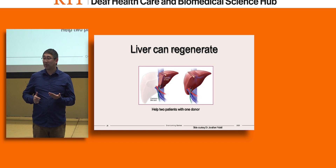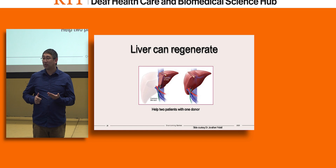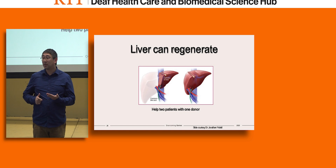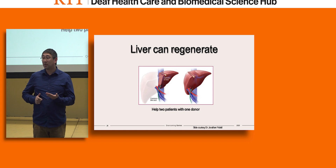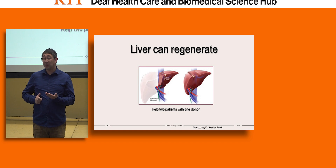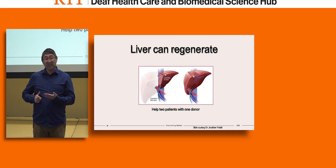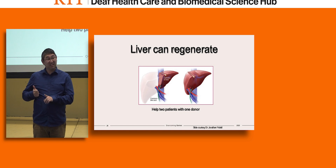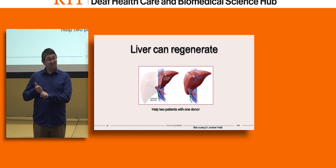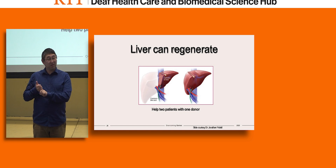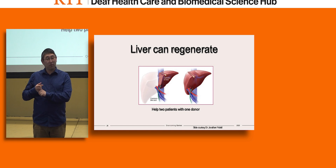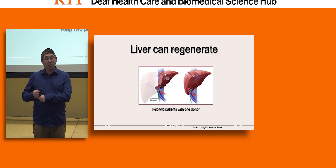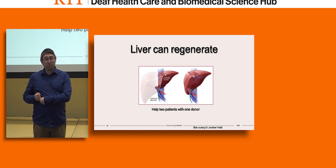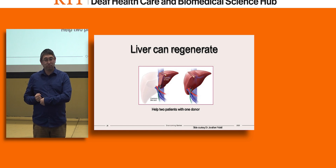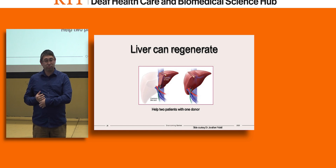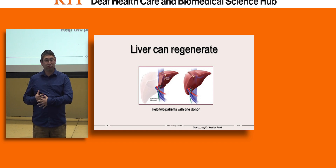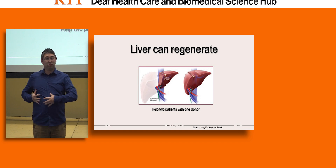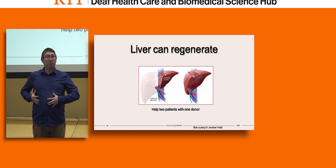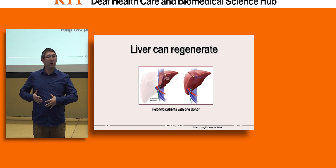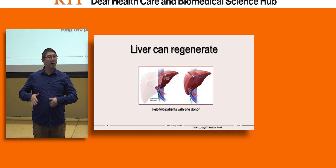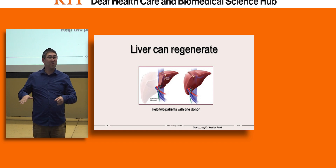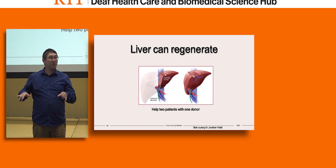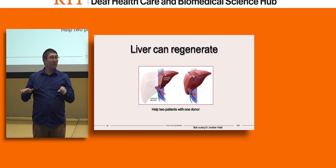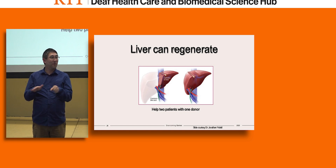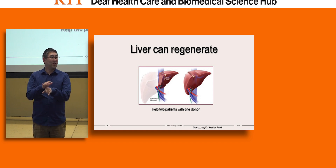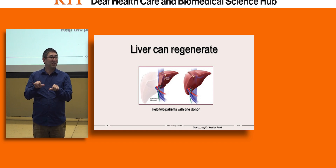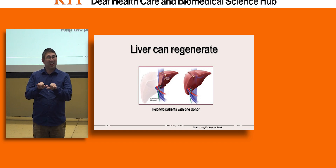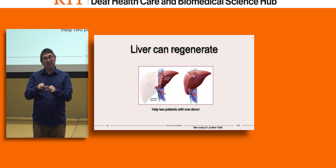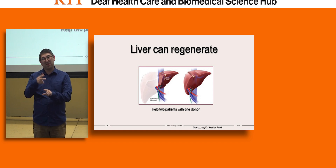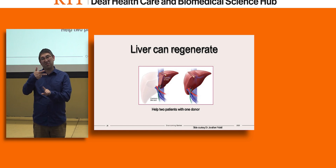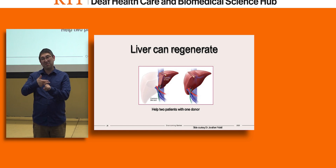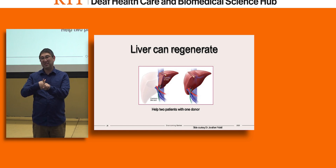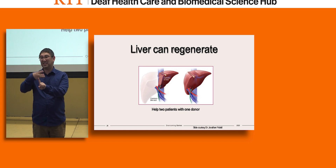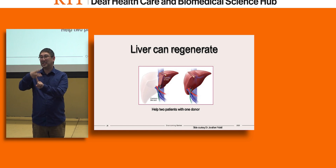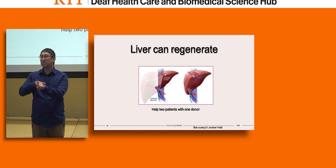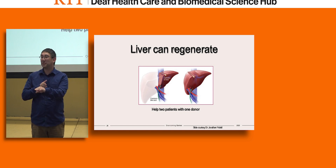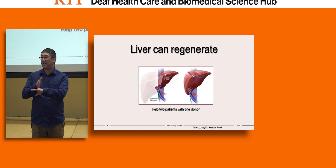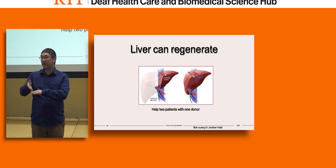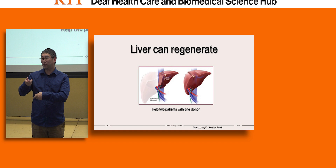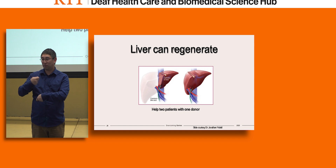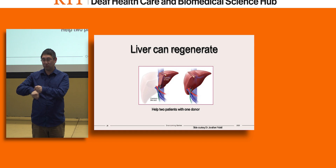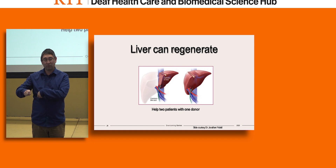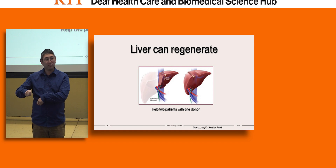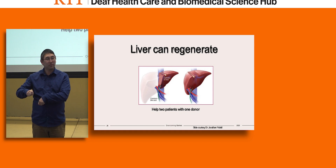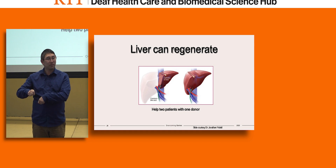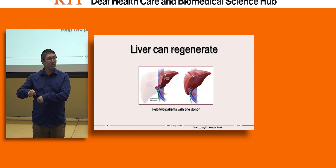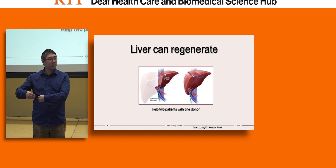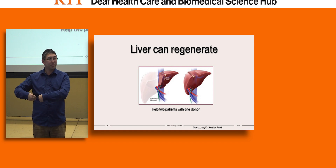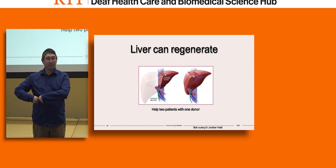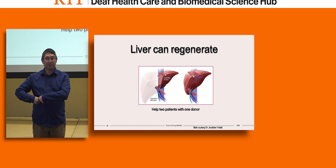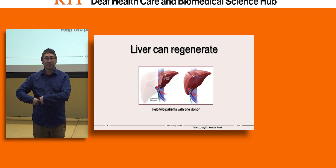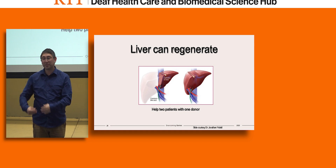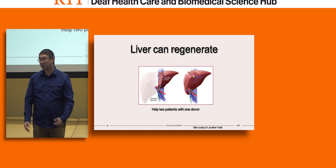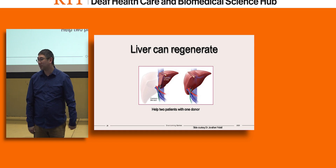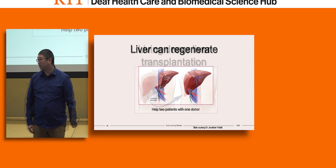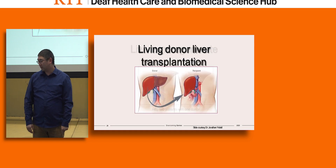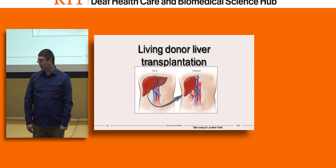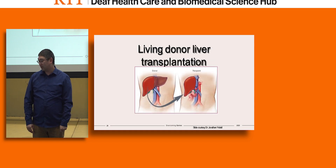and it will regenerate to nearly full size by about three to six months after transplant in the recipient.